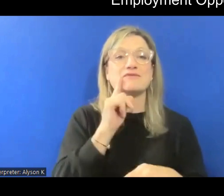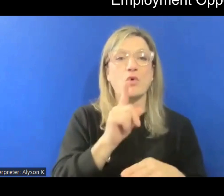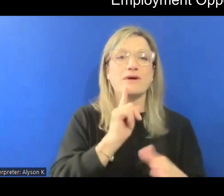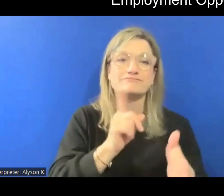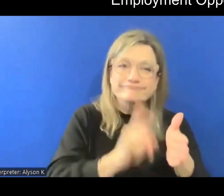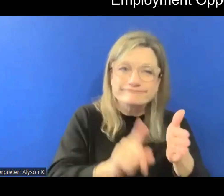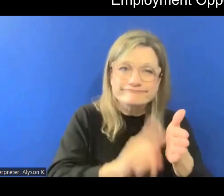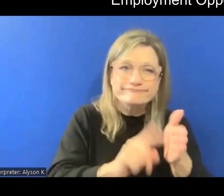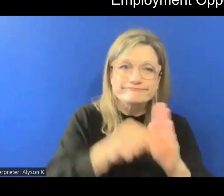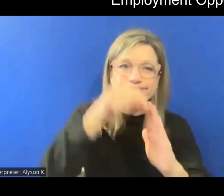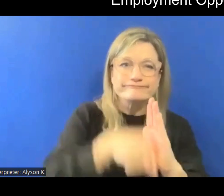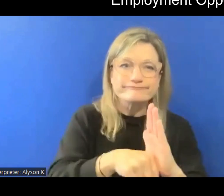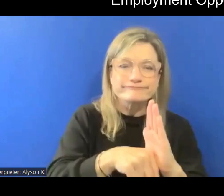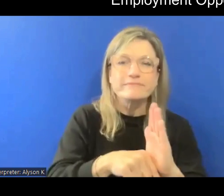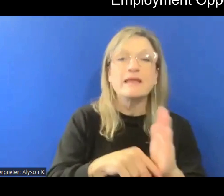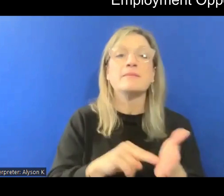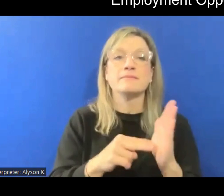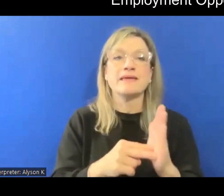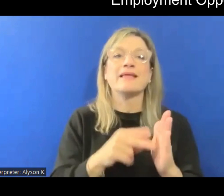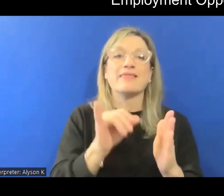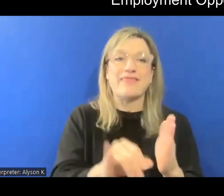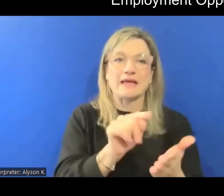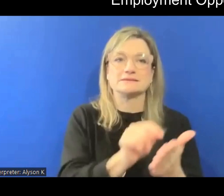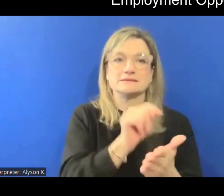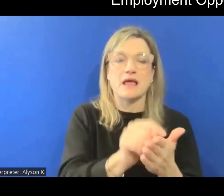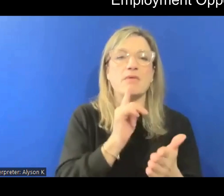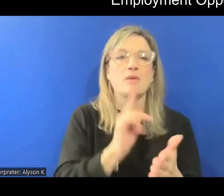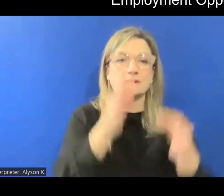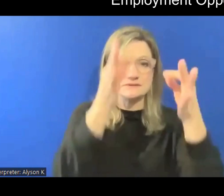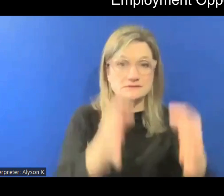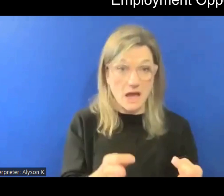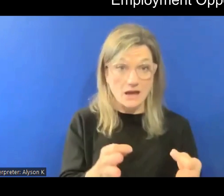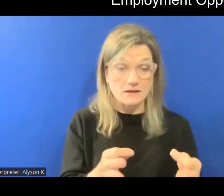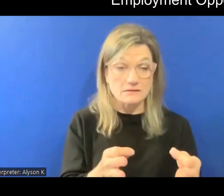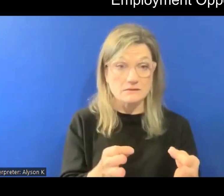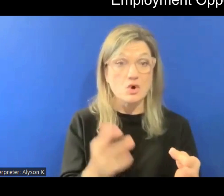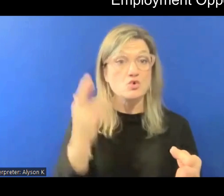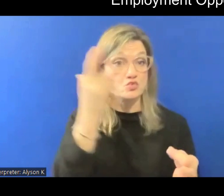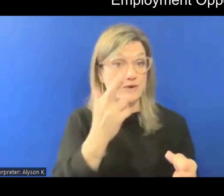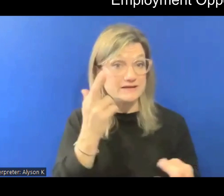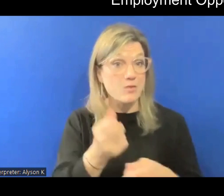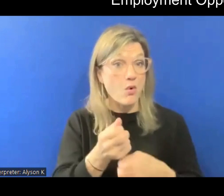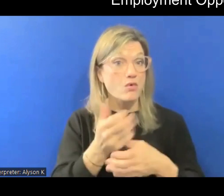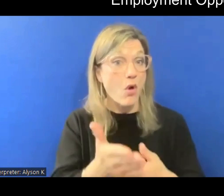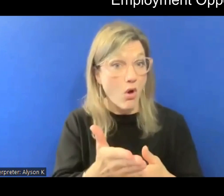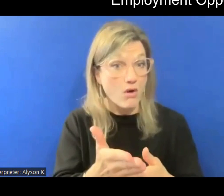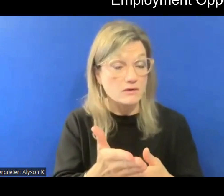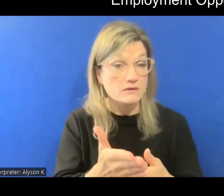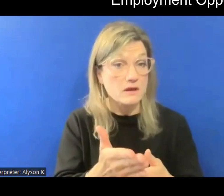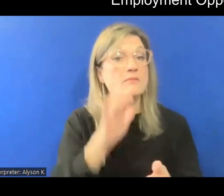when there is a finding as to whether there is reasonable cause to believe that discrimination